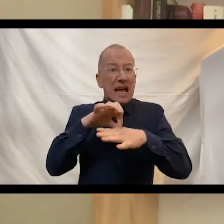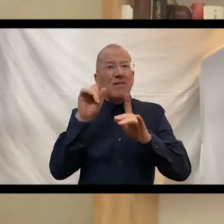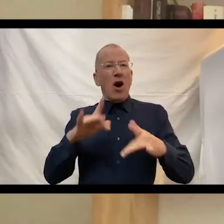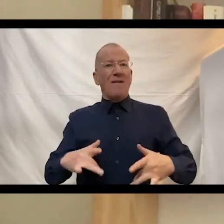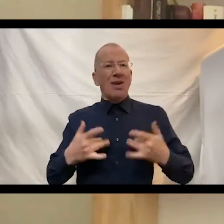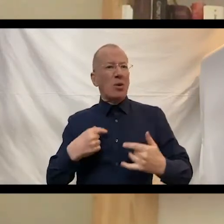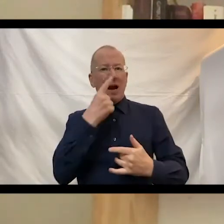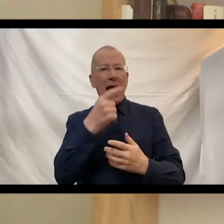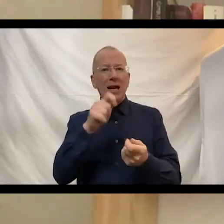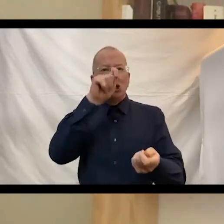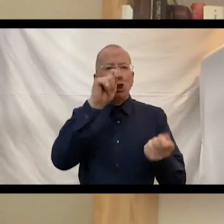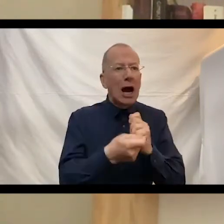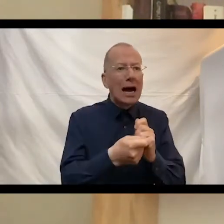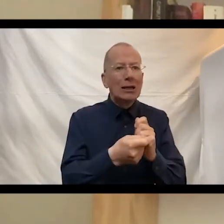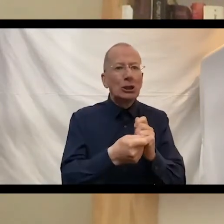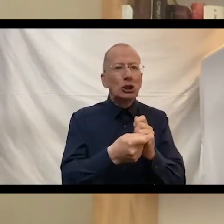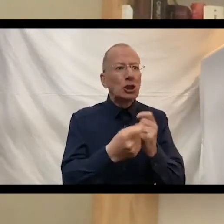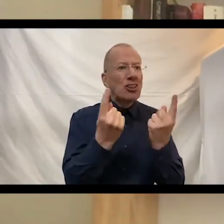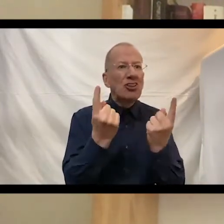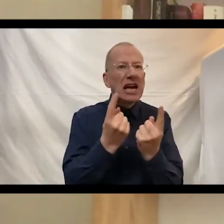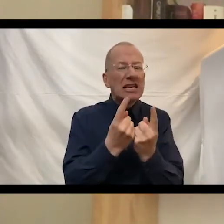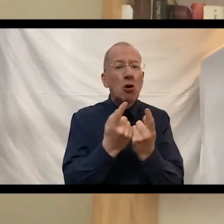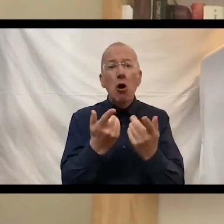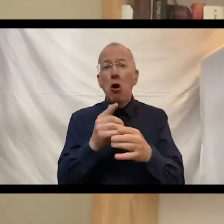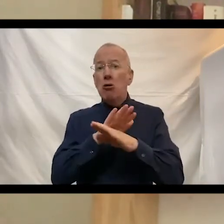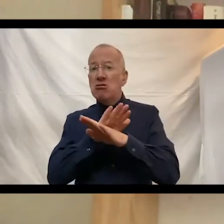maybe we could, still could. or wouldn't need to change things?